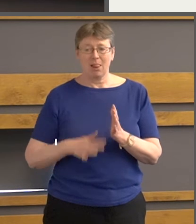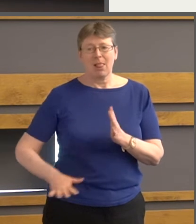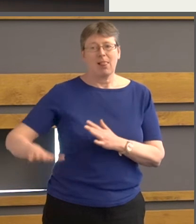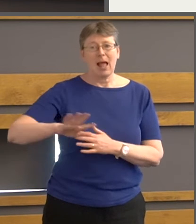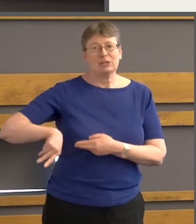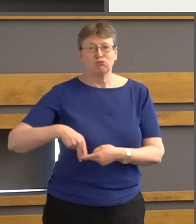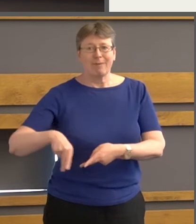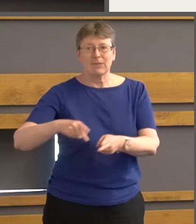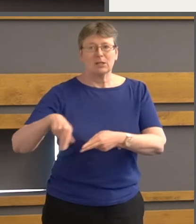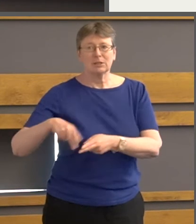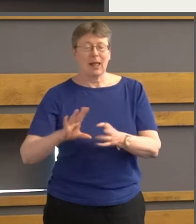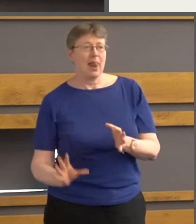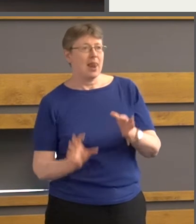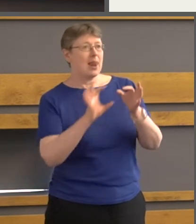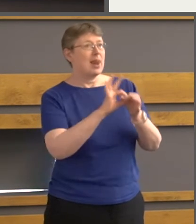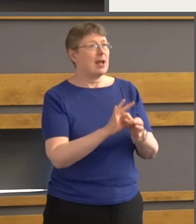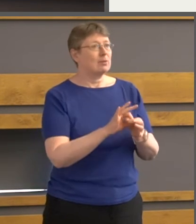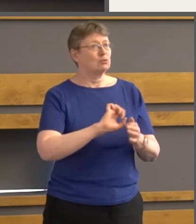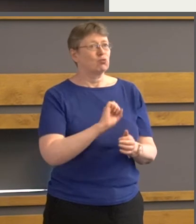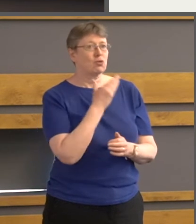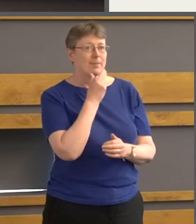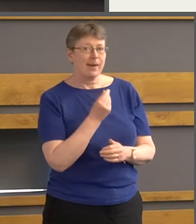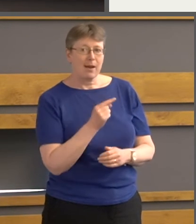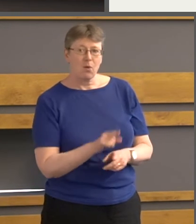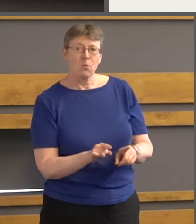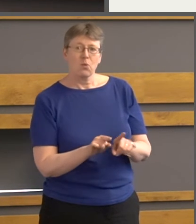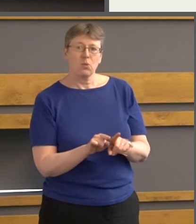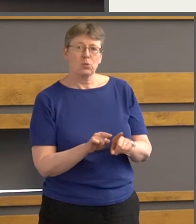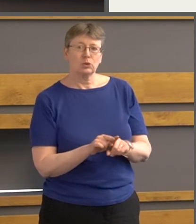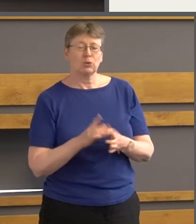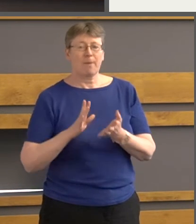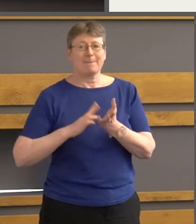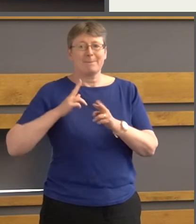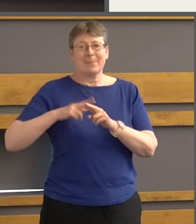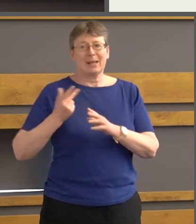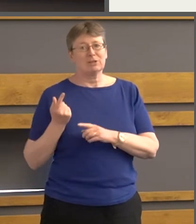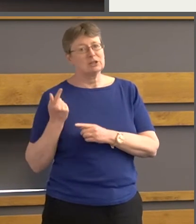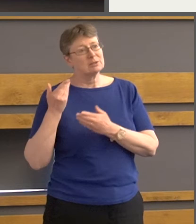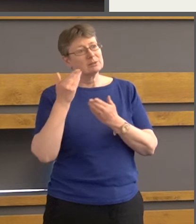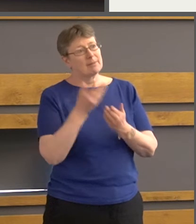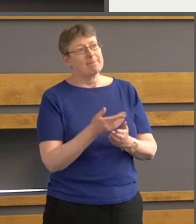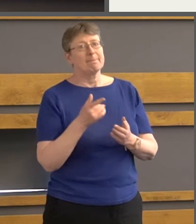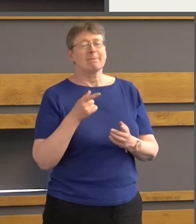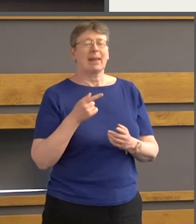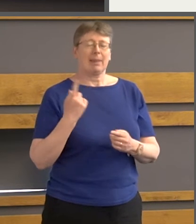this link with the Scotsman and my parents coming here and then me coming to Scotland.